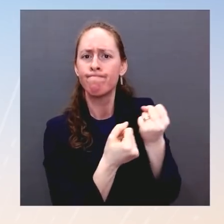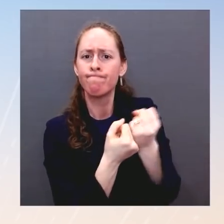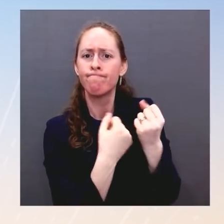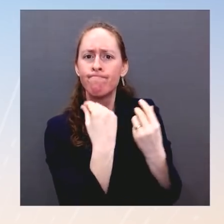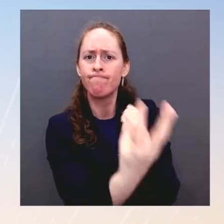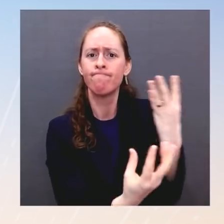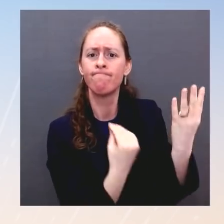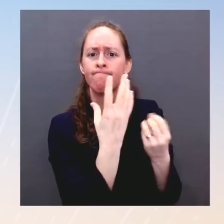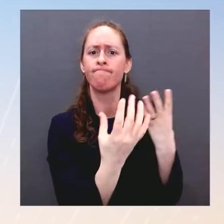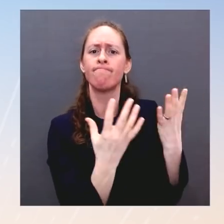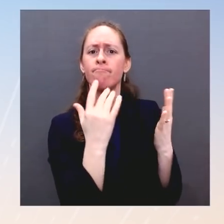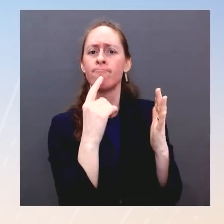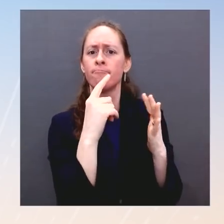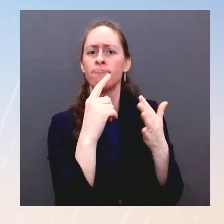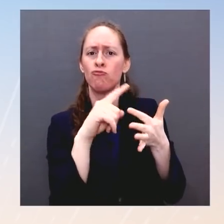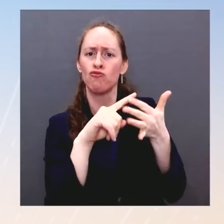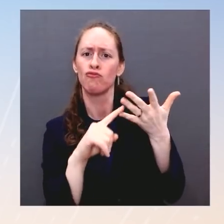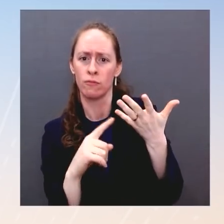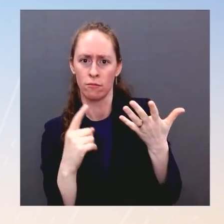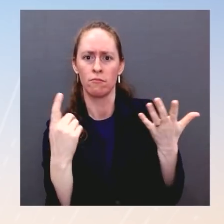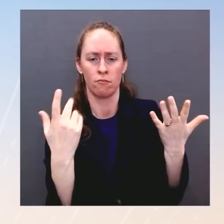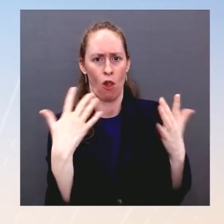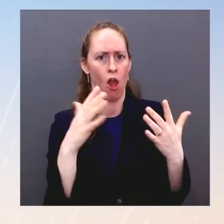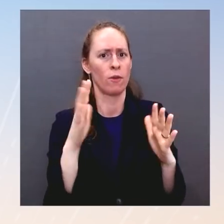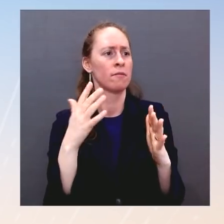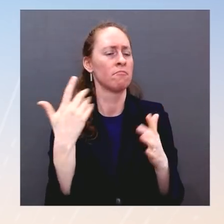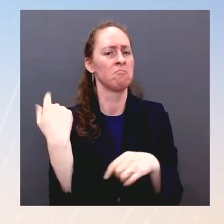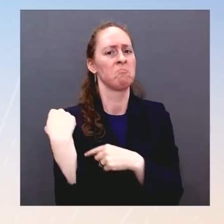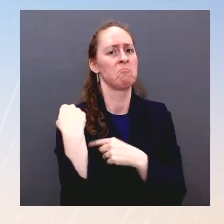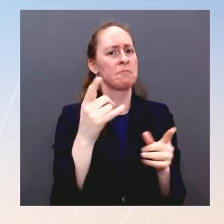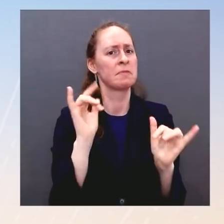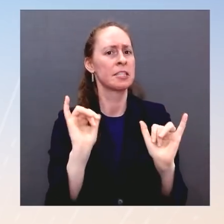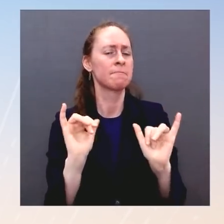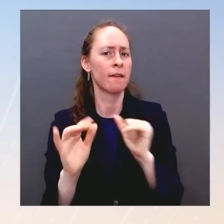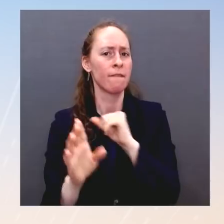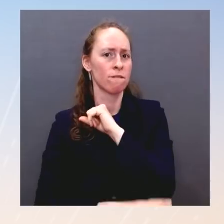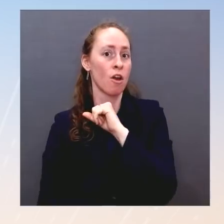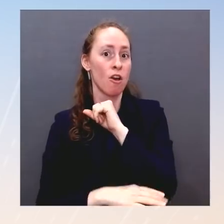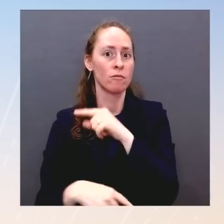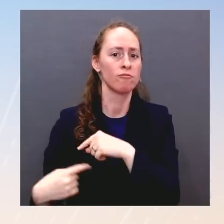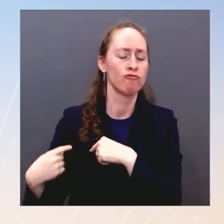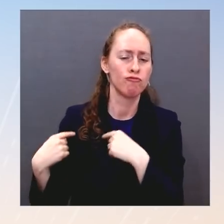We're continuing to provide that assistance. Obviously, we are -- we remain in very close touch,